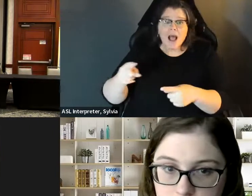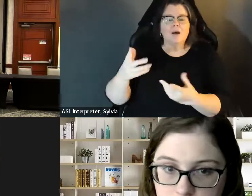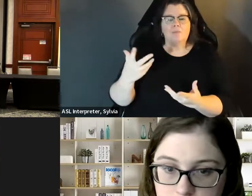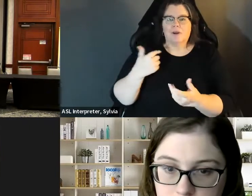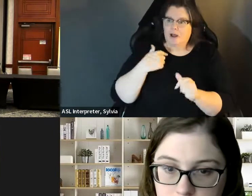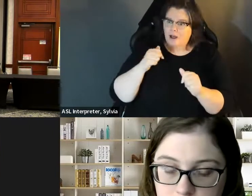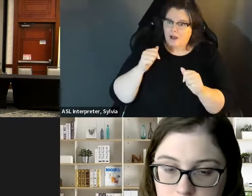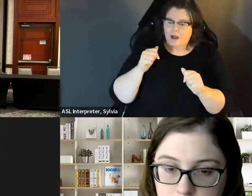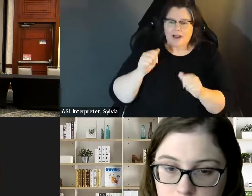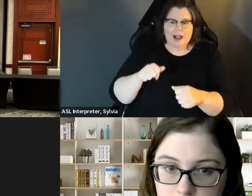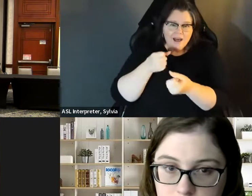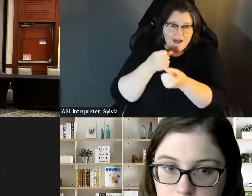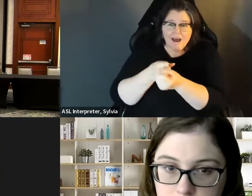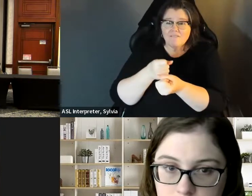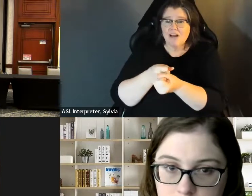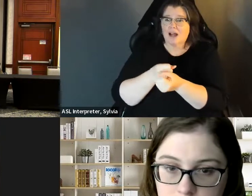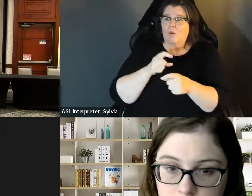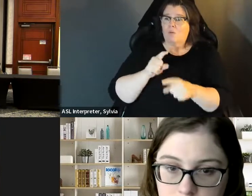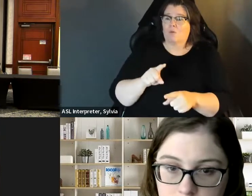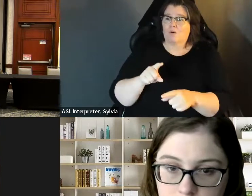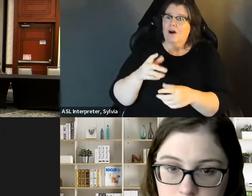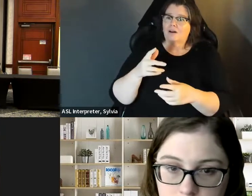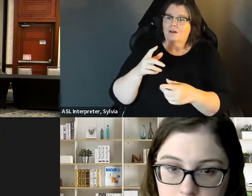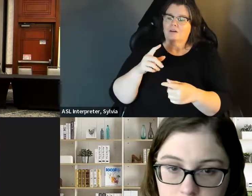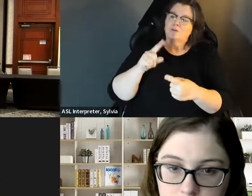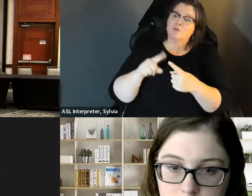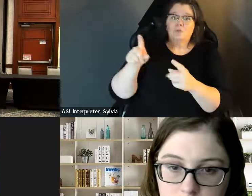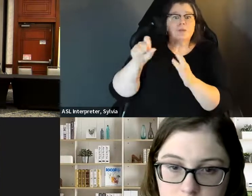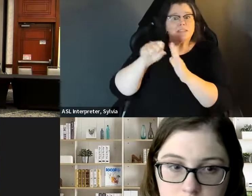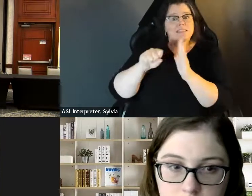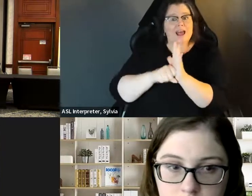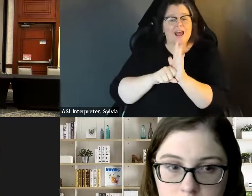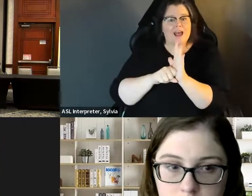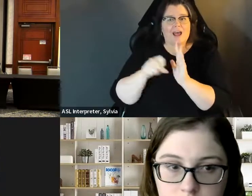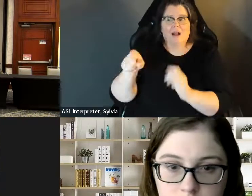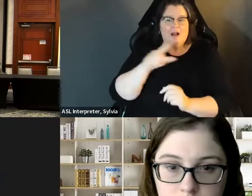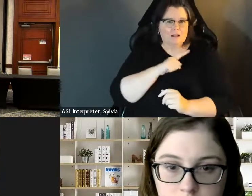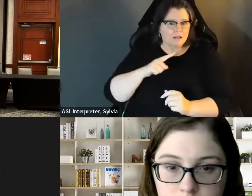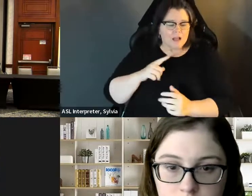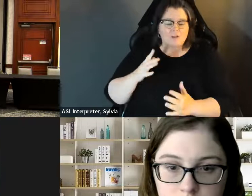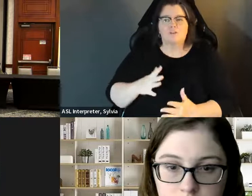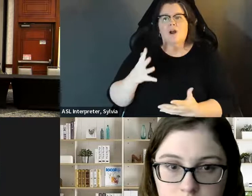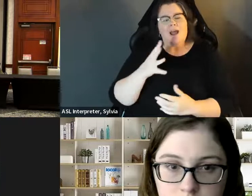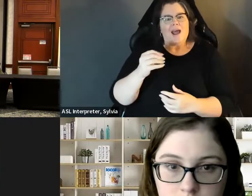regards to a positive thing that came out of my candidacy in serving the eight years that I did and being able to Different ways that you're able to do that in regards to a positive thing that came out of out of my candidacy and serving the years that I did, and being able to advocate at the state level While I served on Council with vocational rehab would be being a stronger